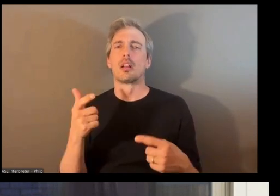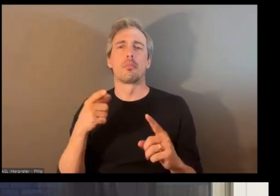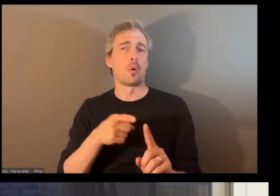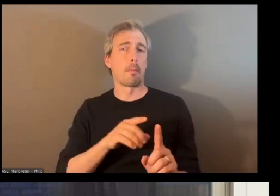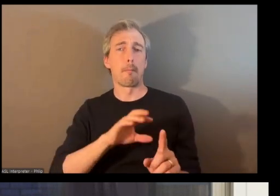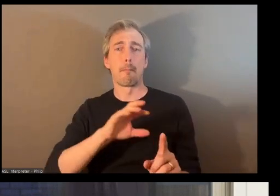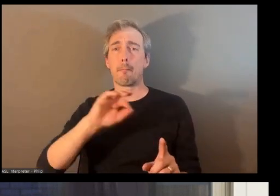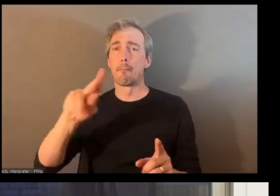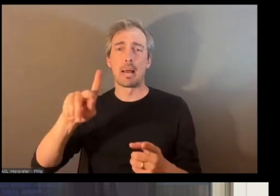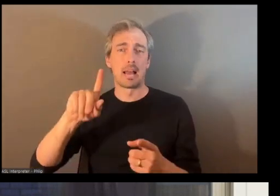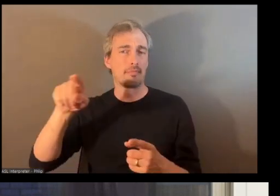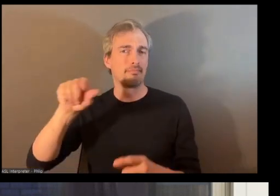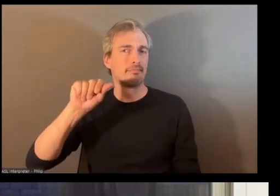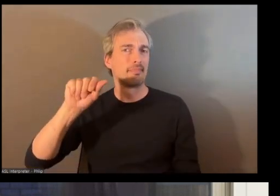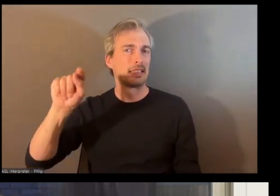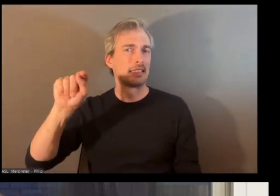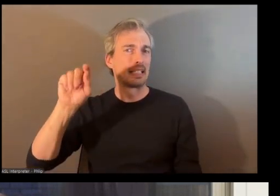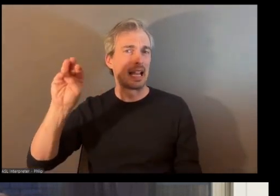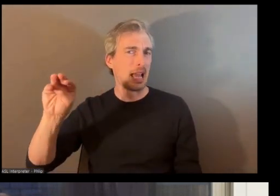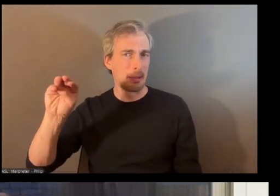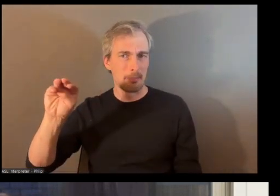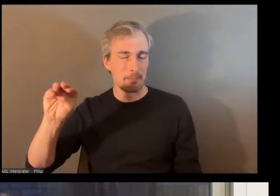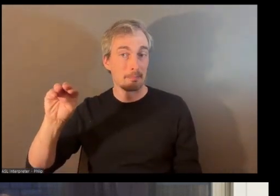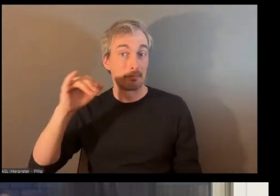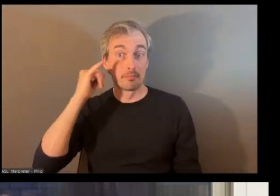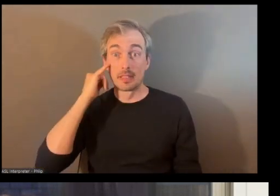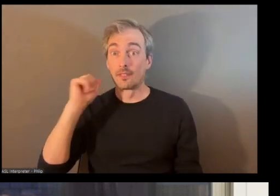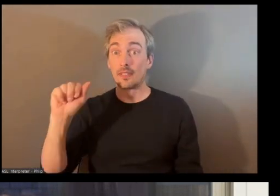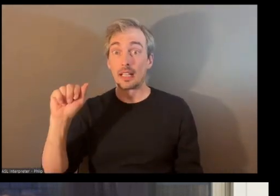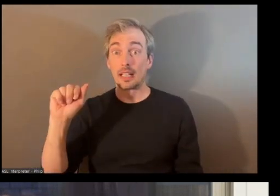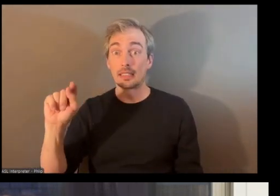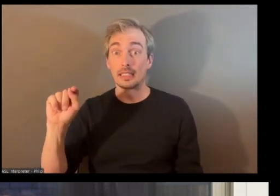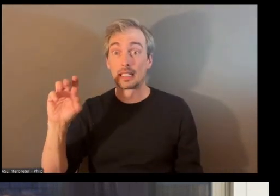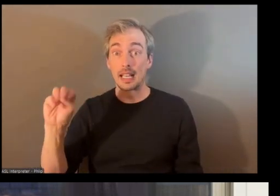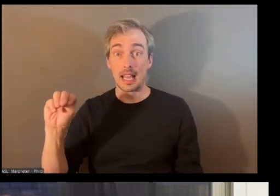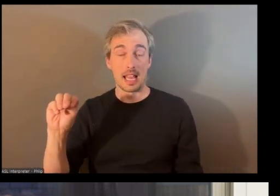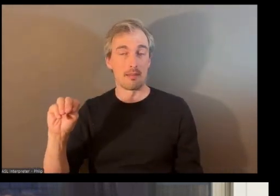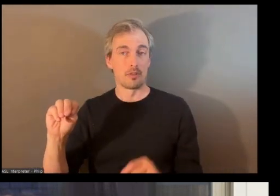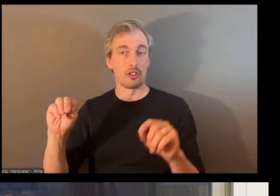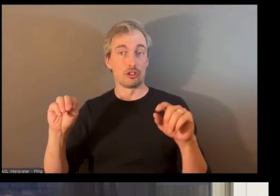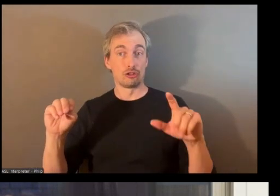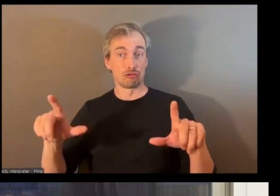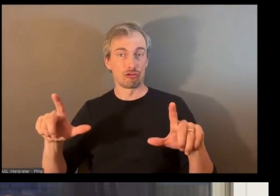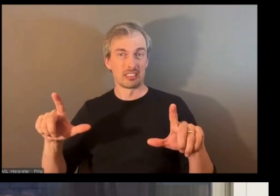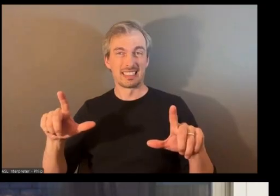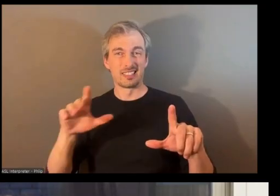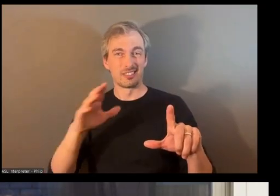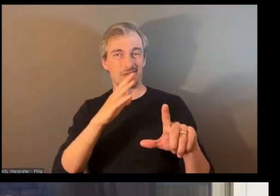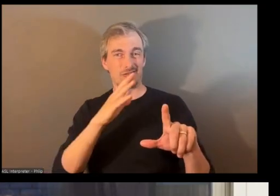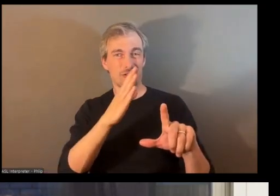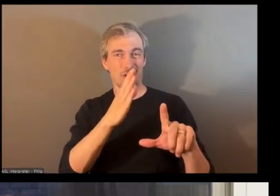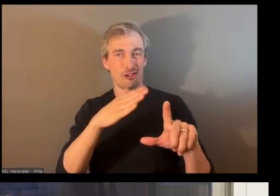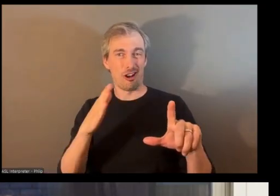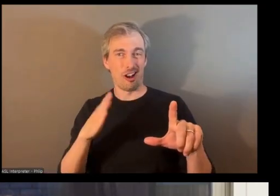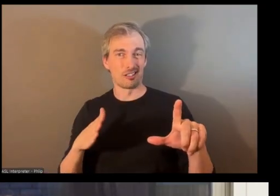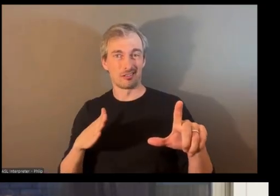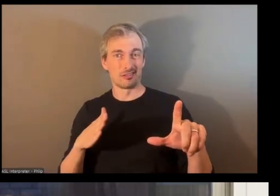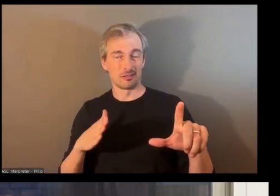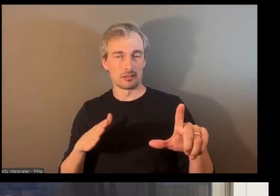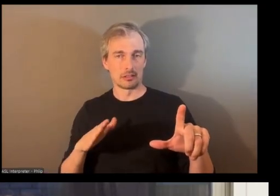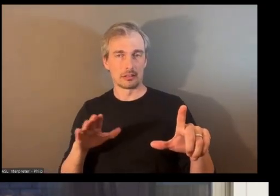If the ATM screen is cracked and not as bright as it should be, if the sun outside